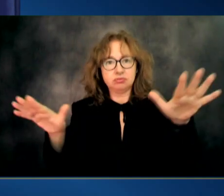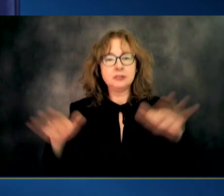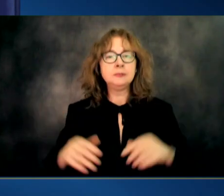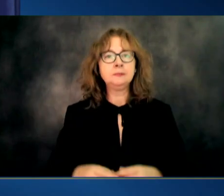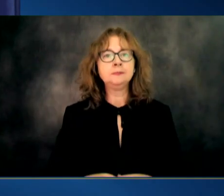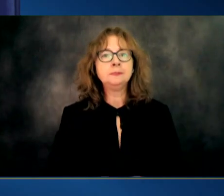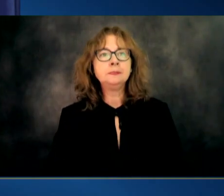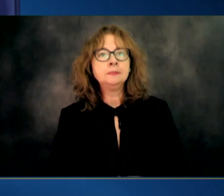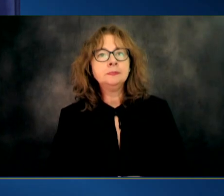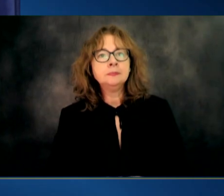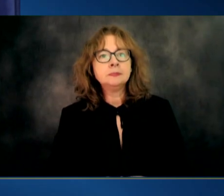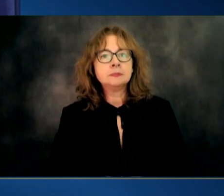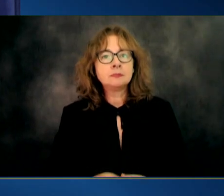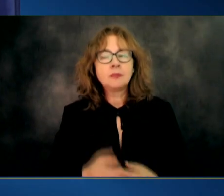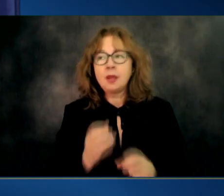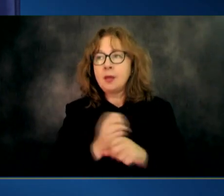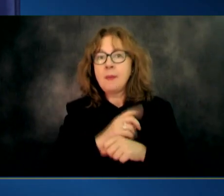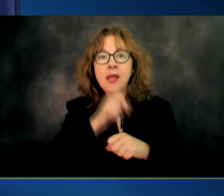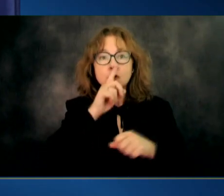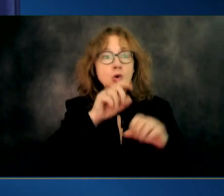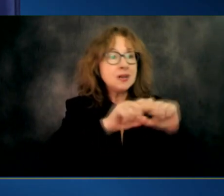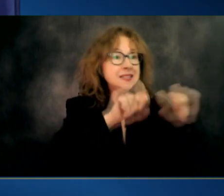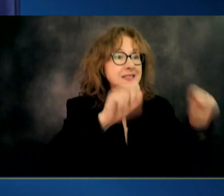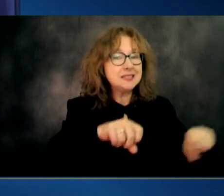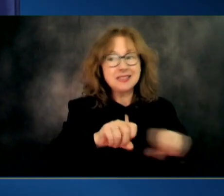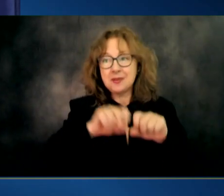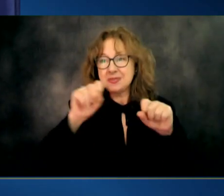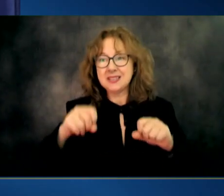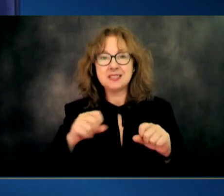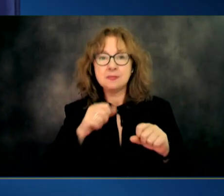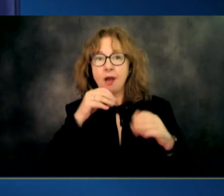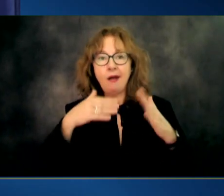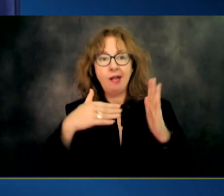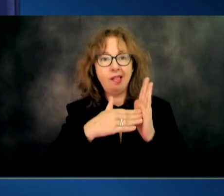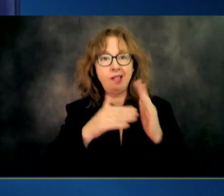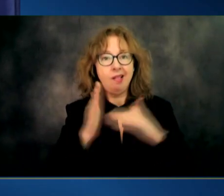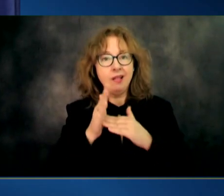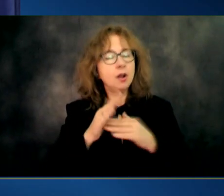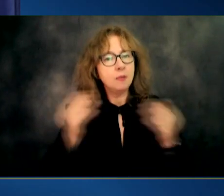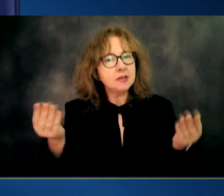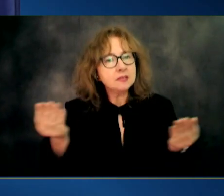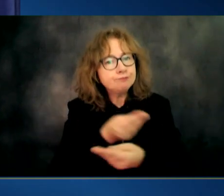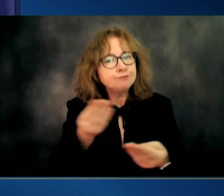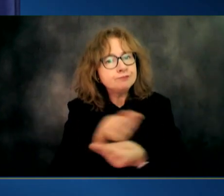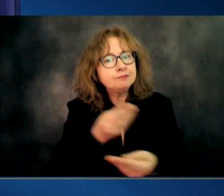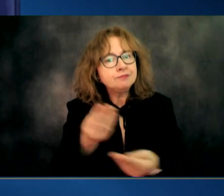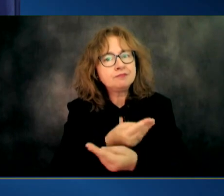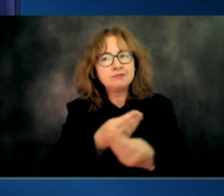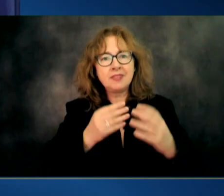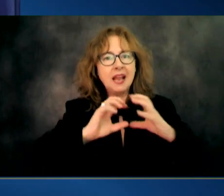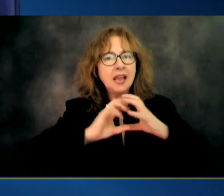systems are talking to each other. You know that interoperability is a major challenge. And so,